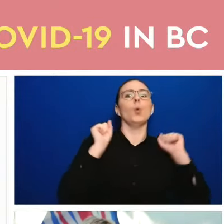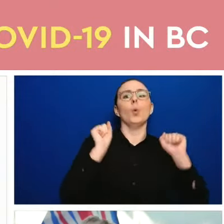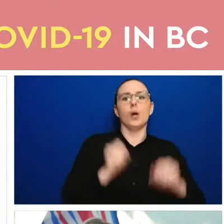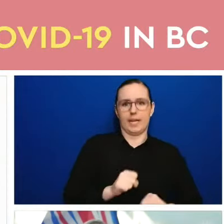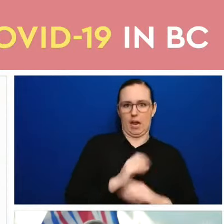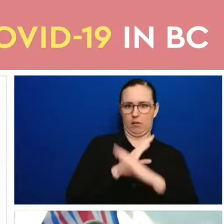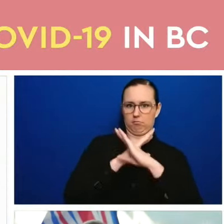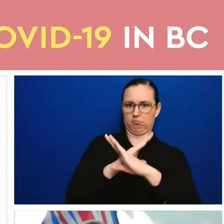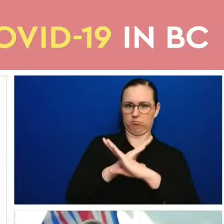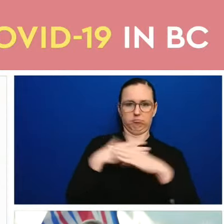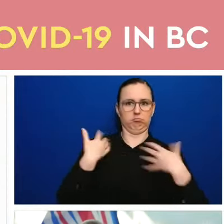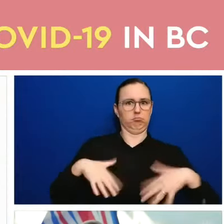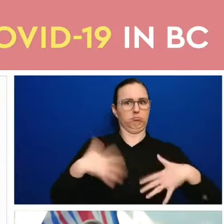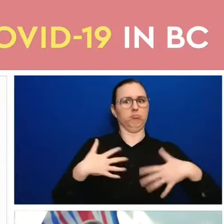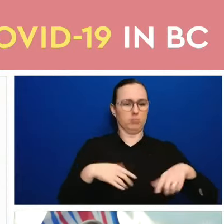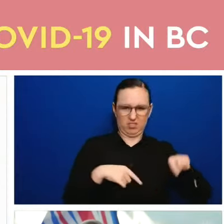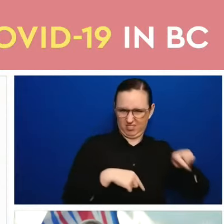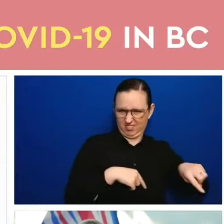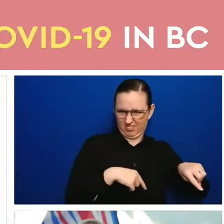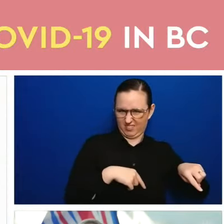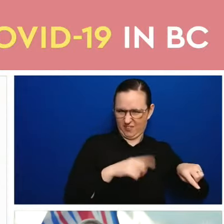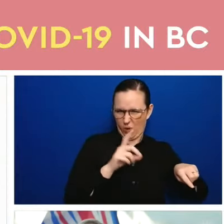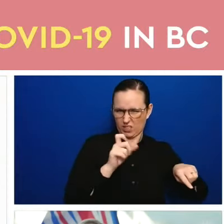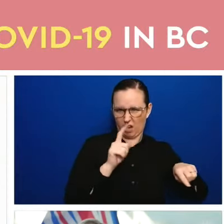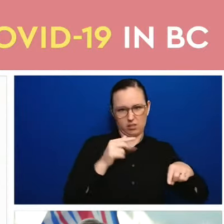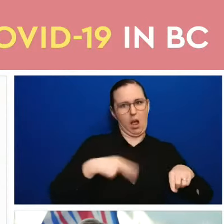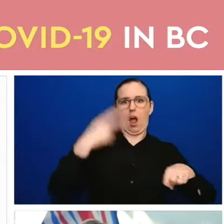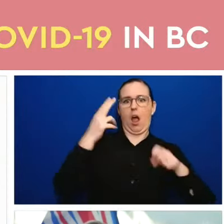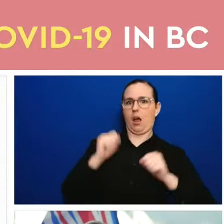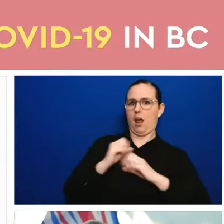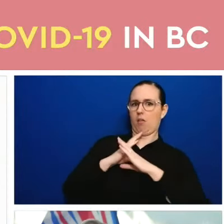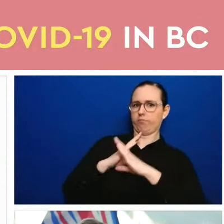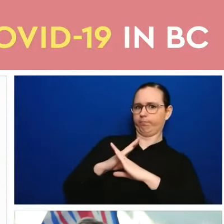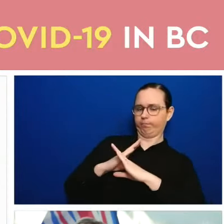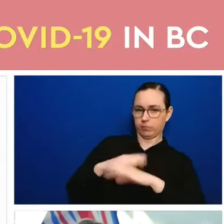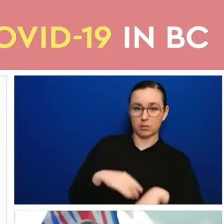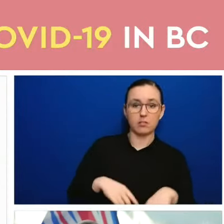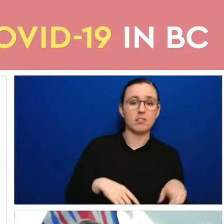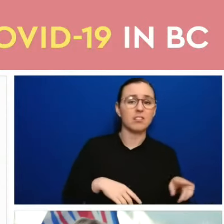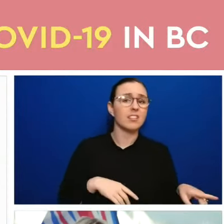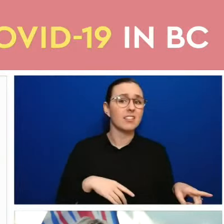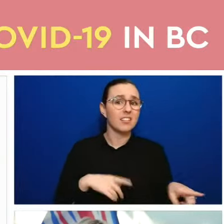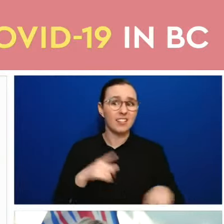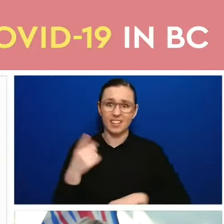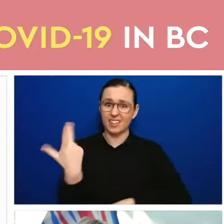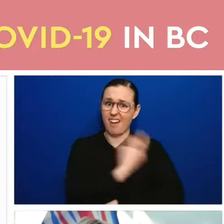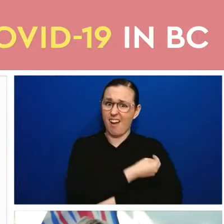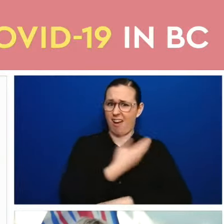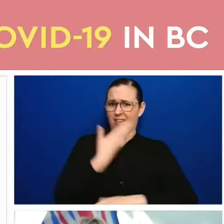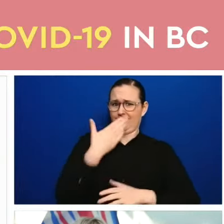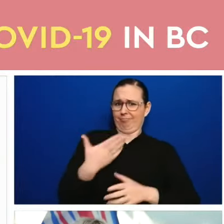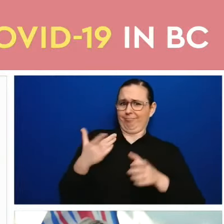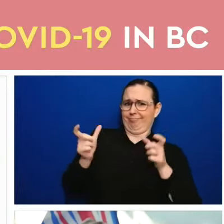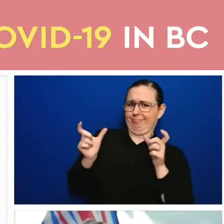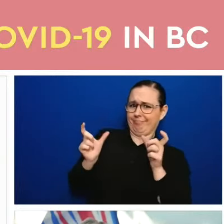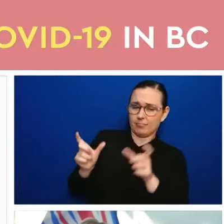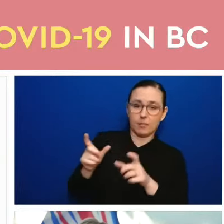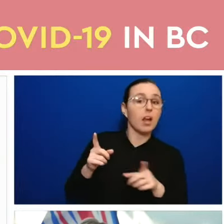vaccine is very highly protective when you have Delta circulating in the community.